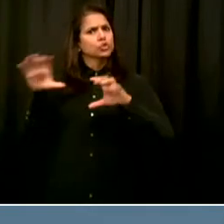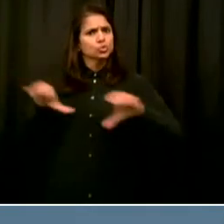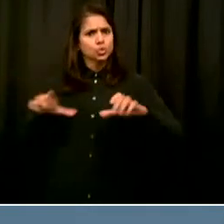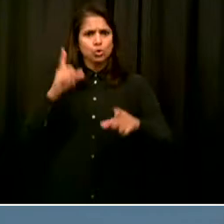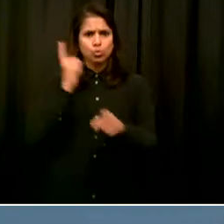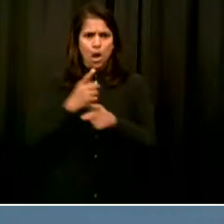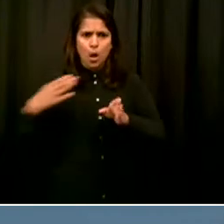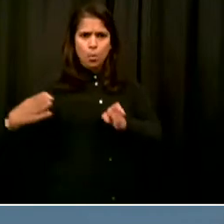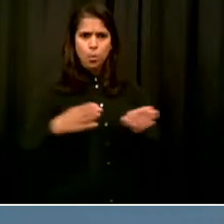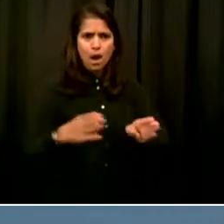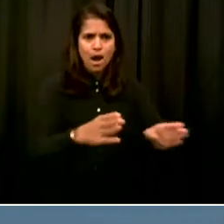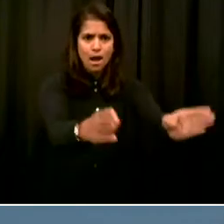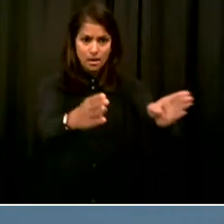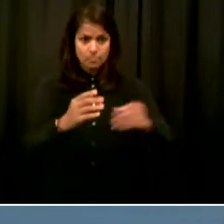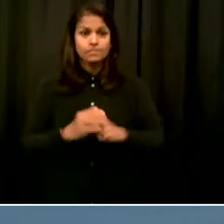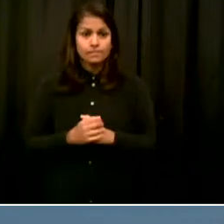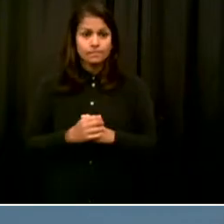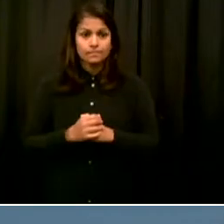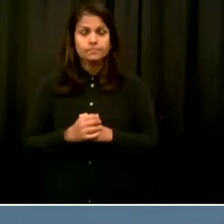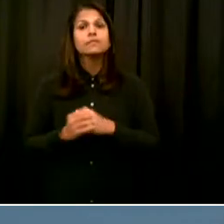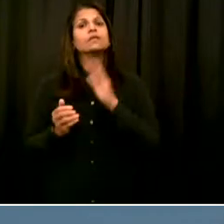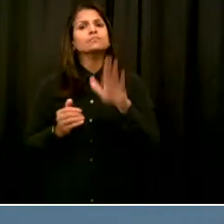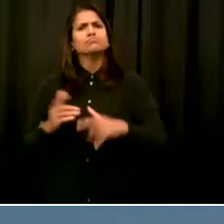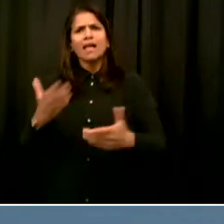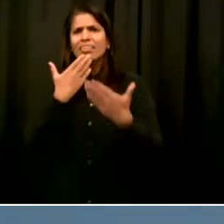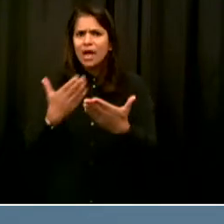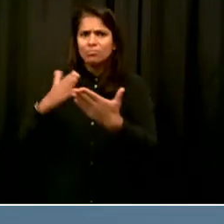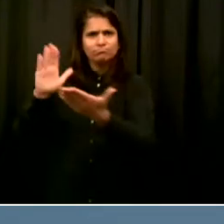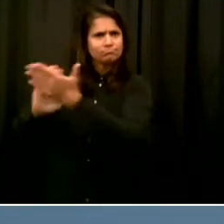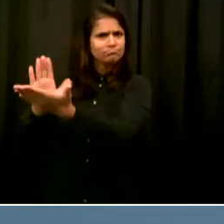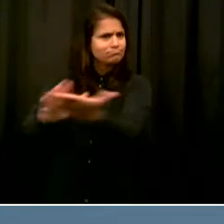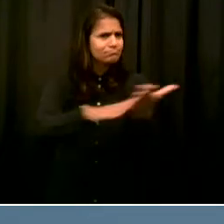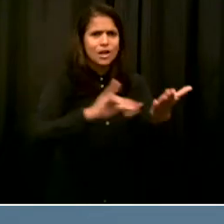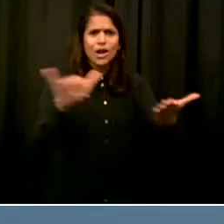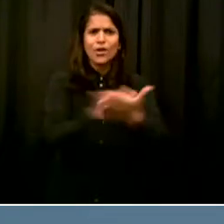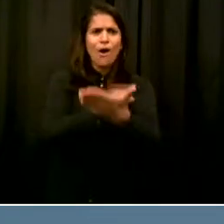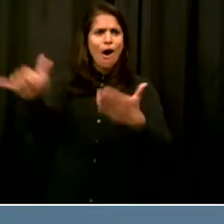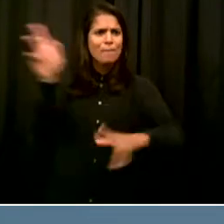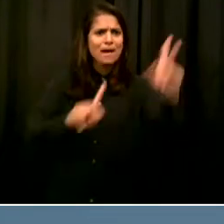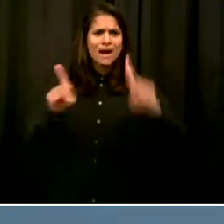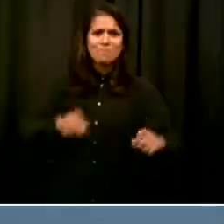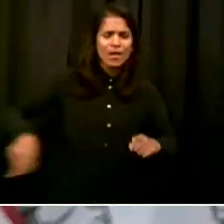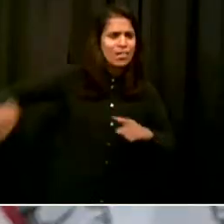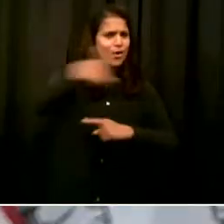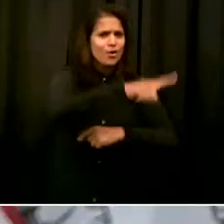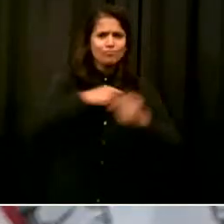POTENTIALLY CONTAGIOUS ARE STAYING HOME AND DOING THE IRIRGH TTHING. IT'S ANOTHER